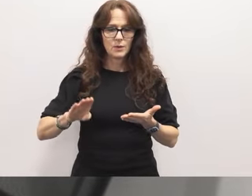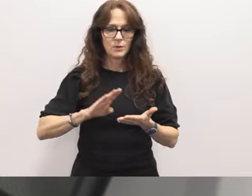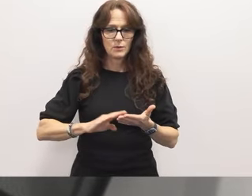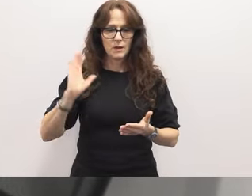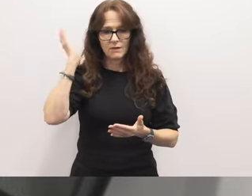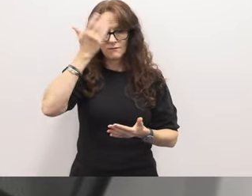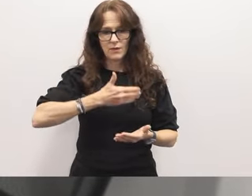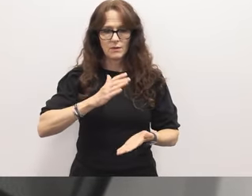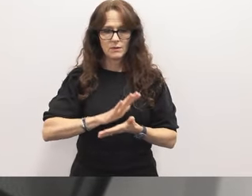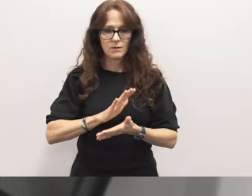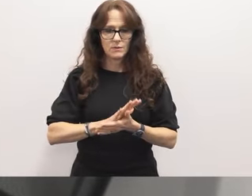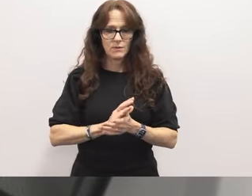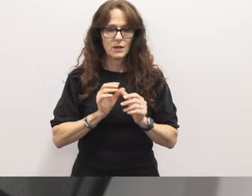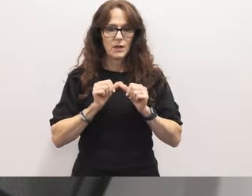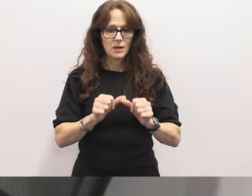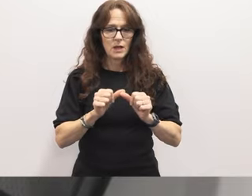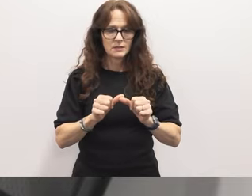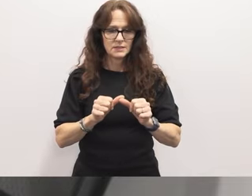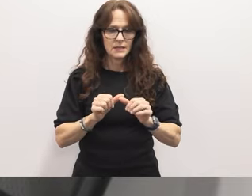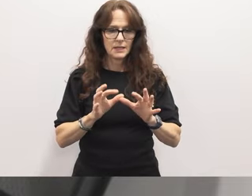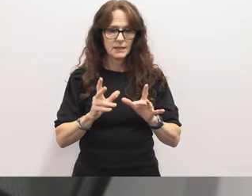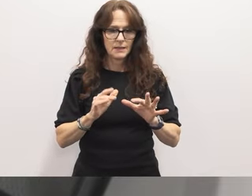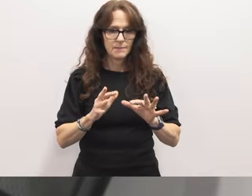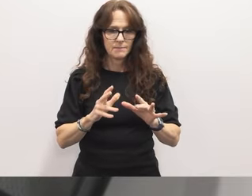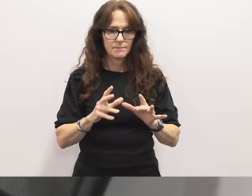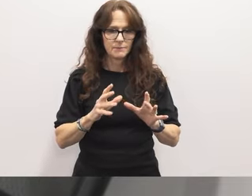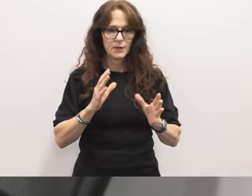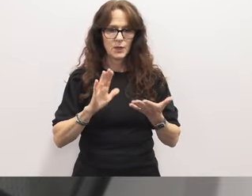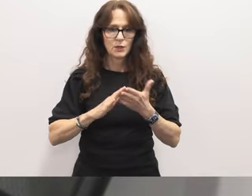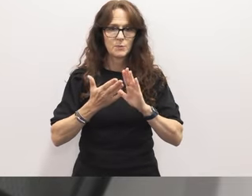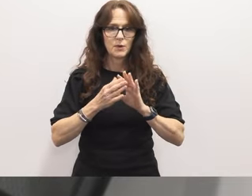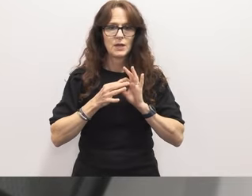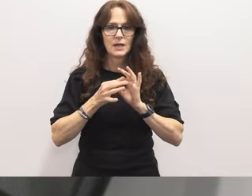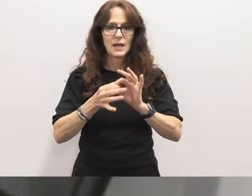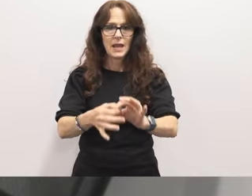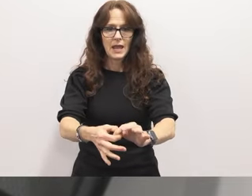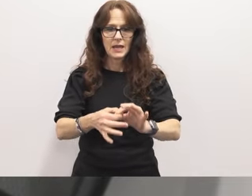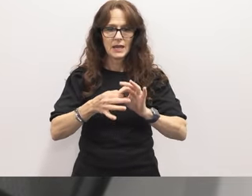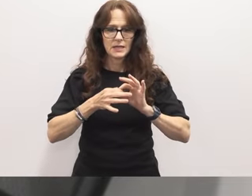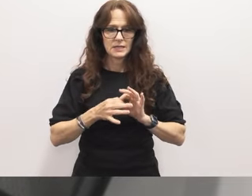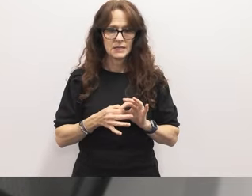So there's constantly that community connection with our parents.